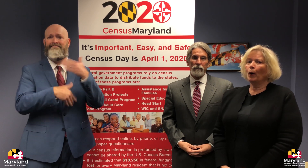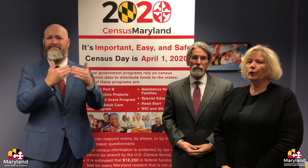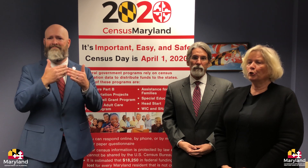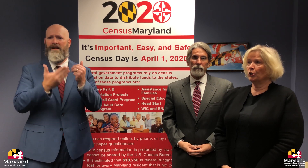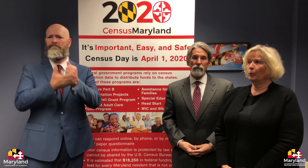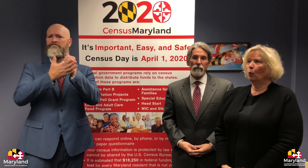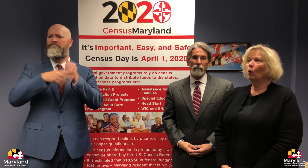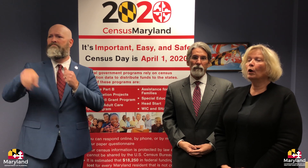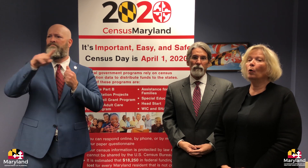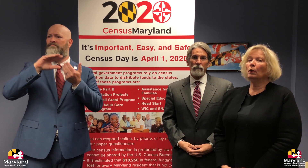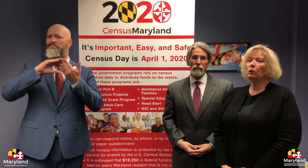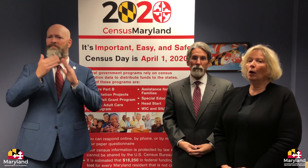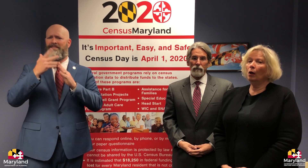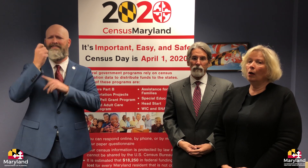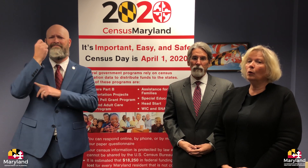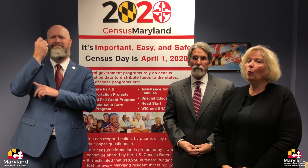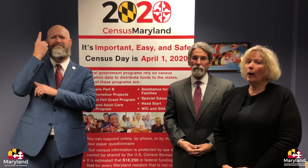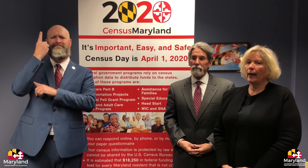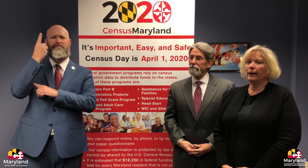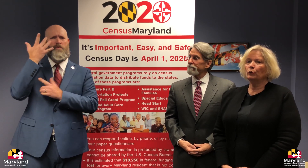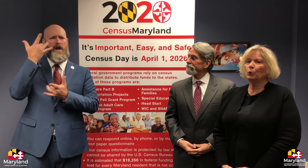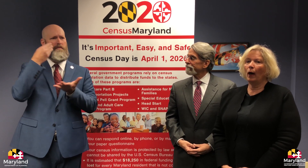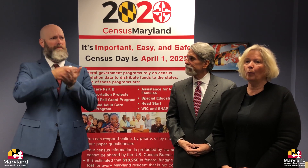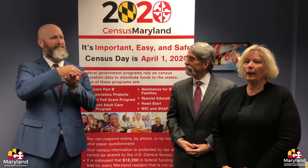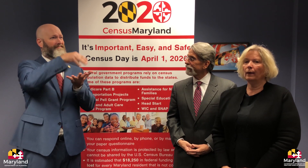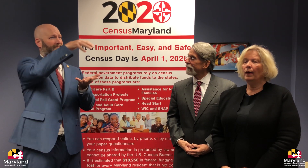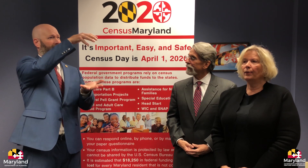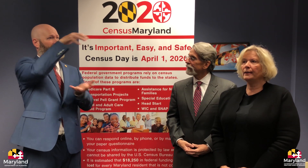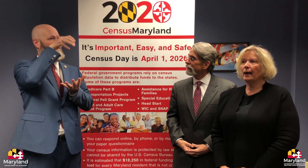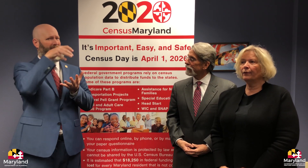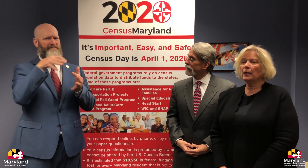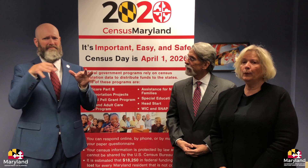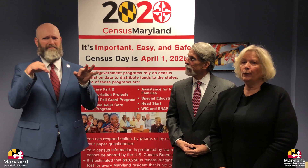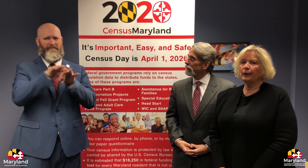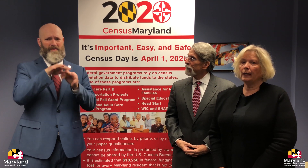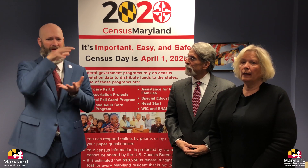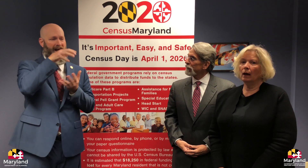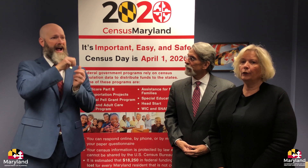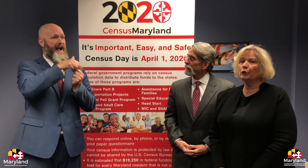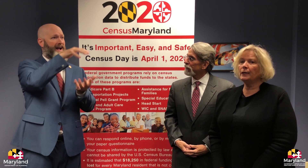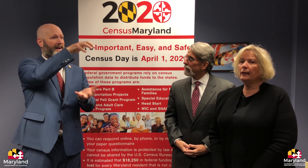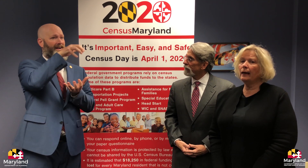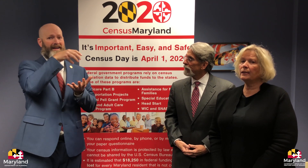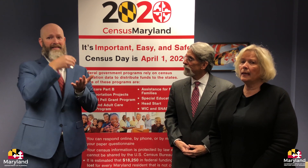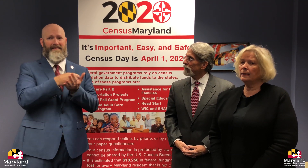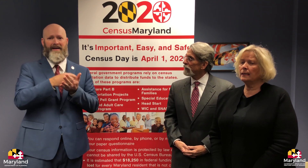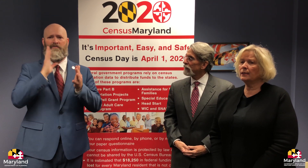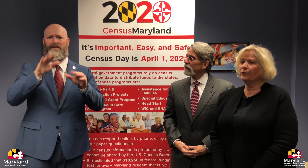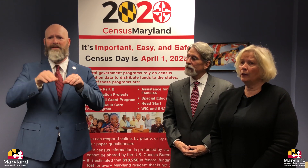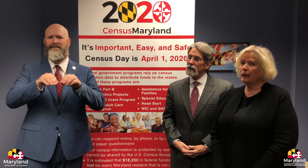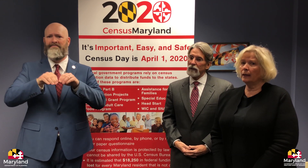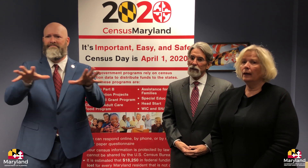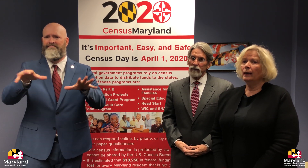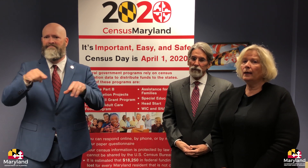Our partnership will go a long way to helping the Deaf community understand how Census funding